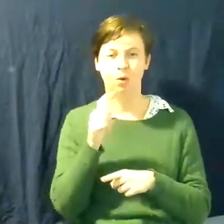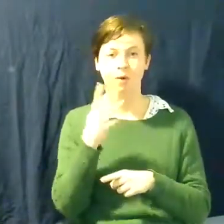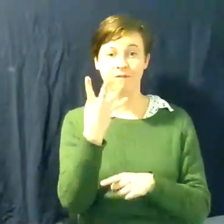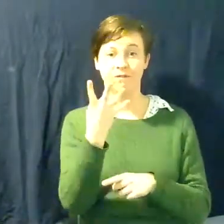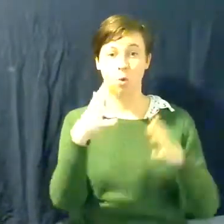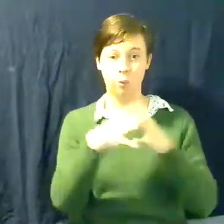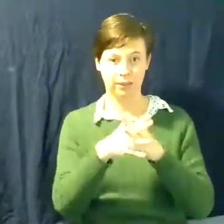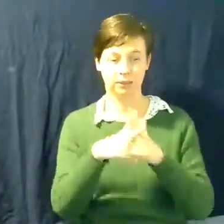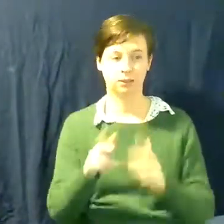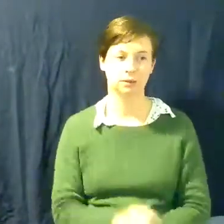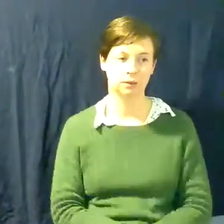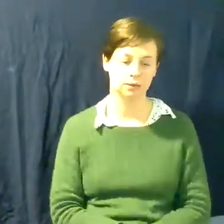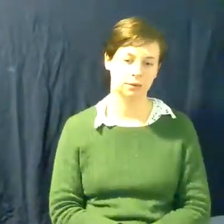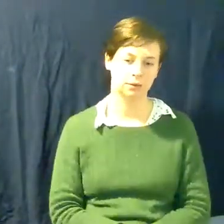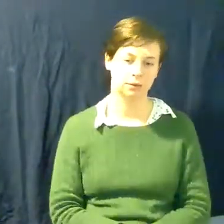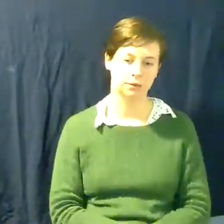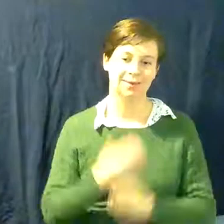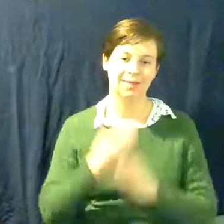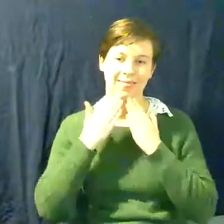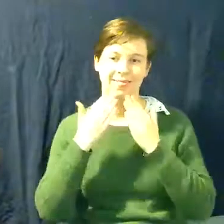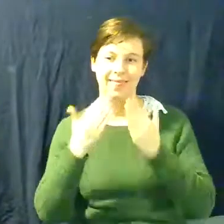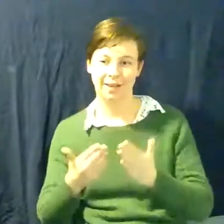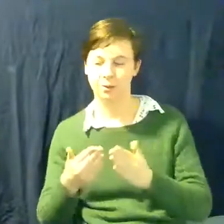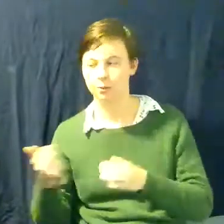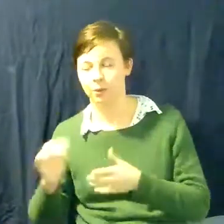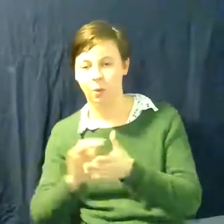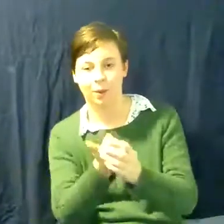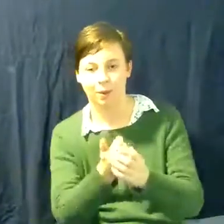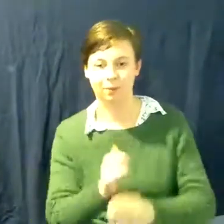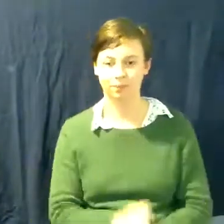to an hour and a half. Thank you very much